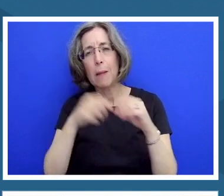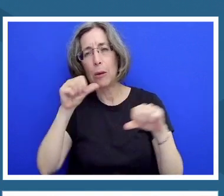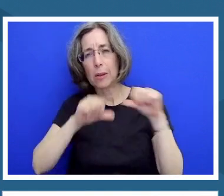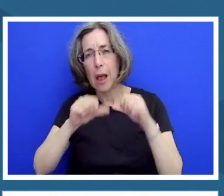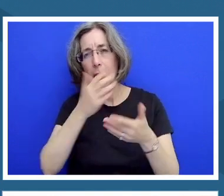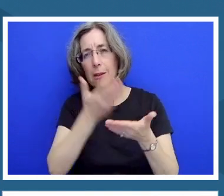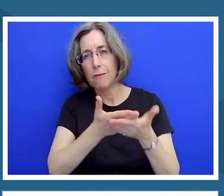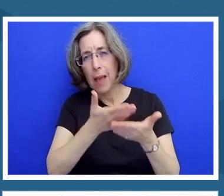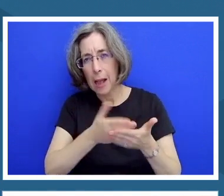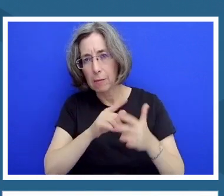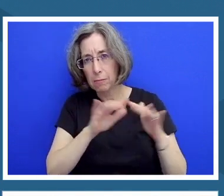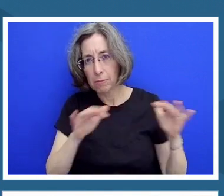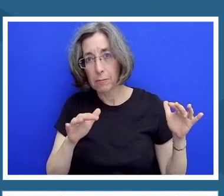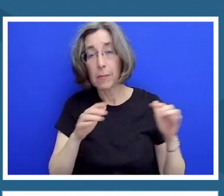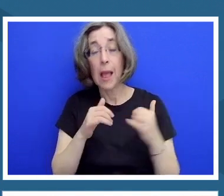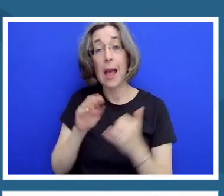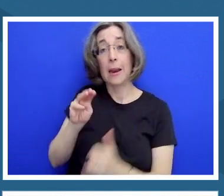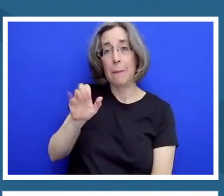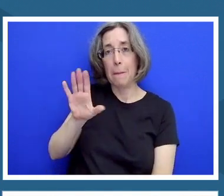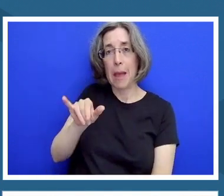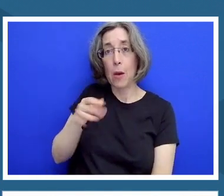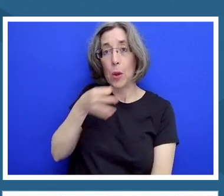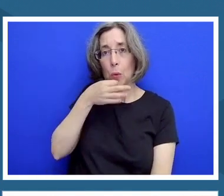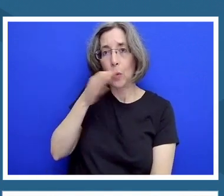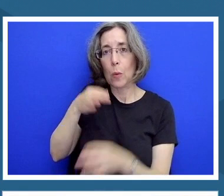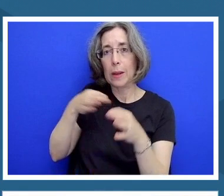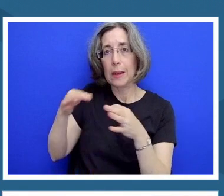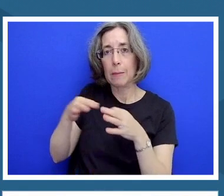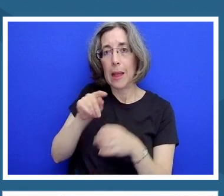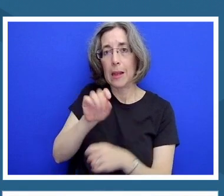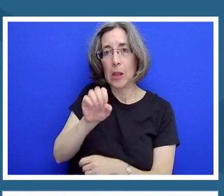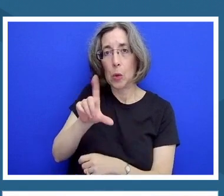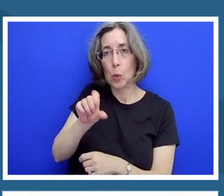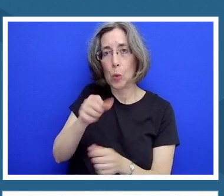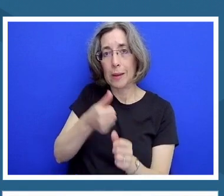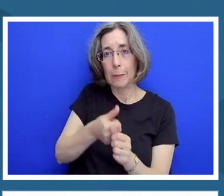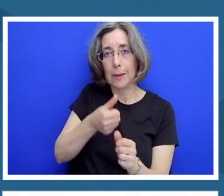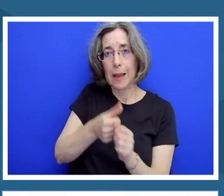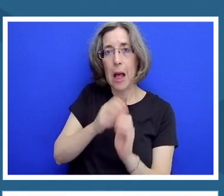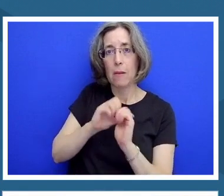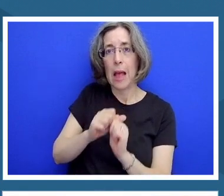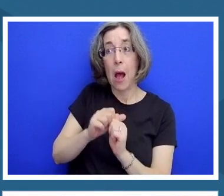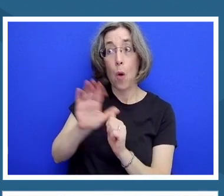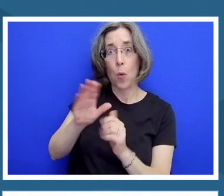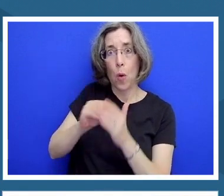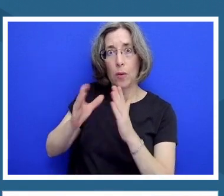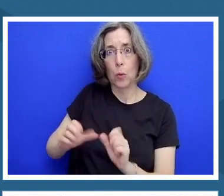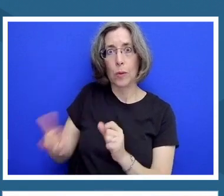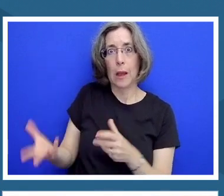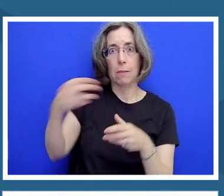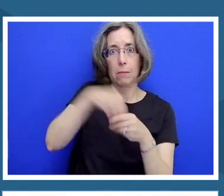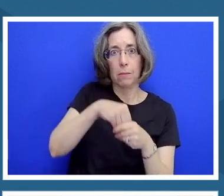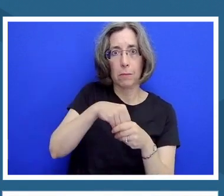the tools themselves that are gonna engage your students in this search for